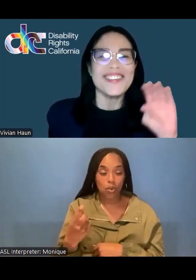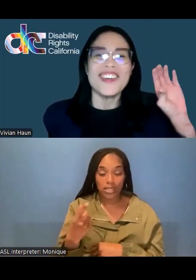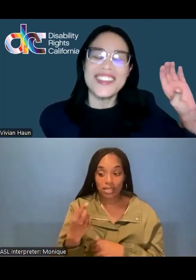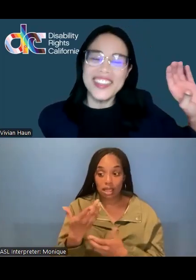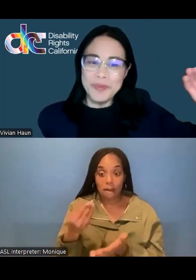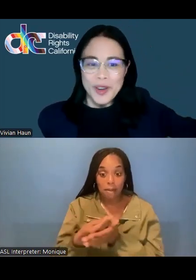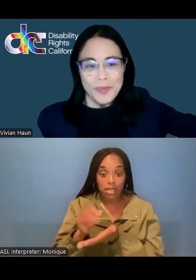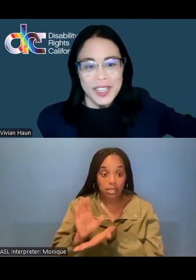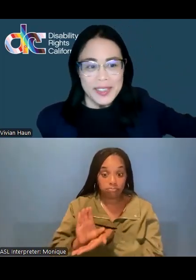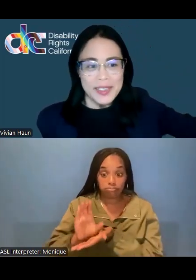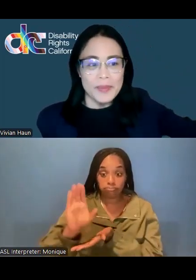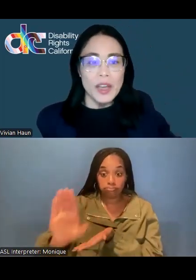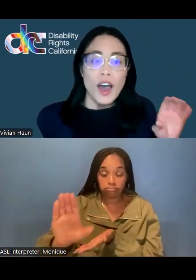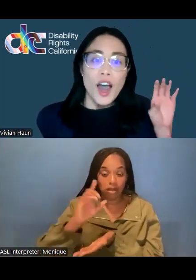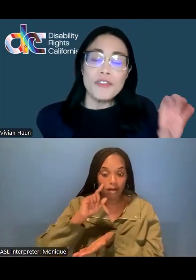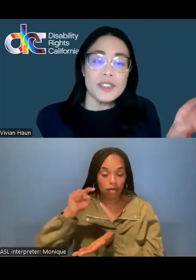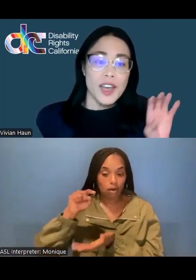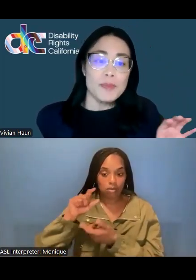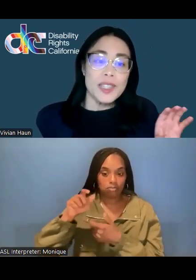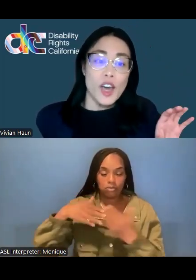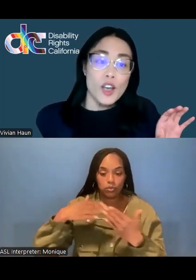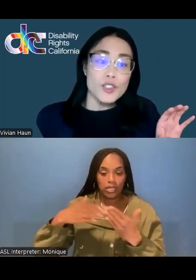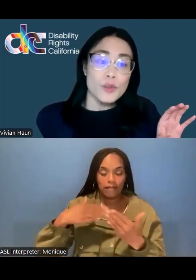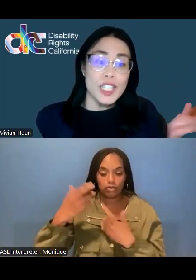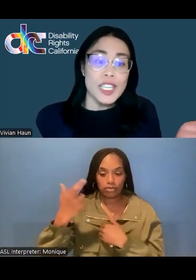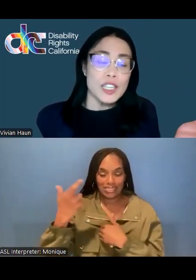for this purpose, oftentimes they also need